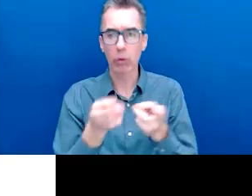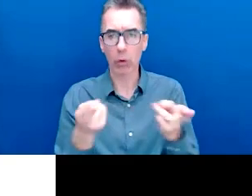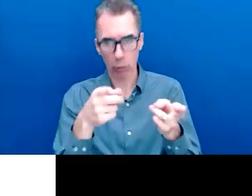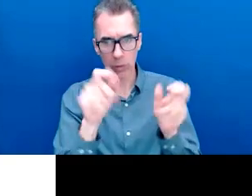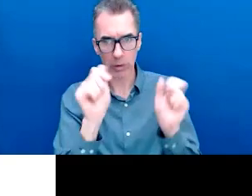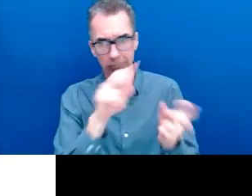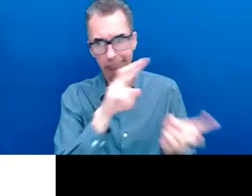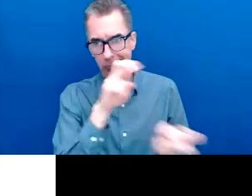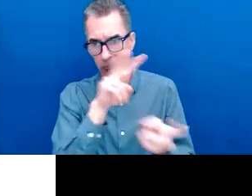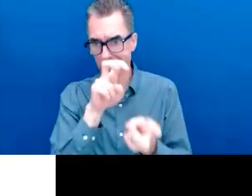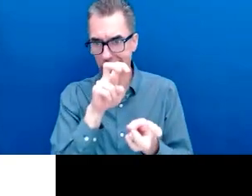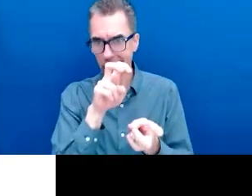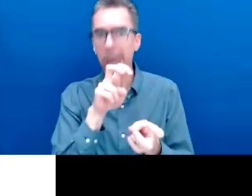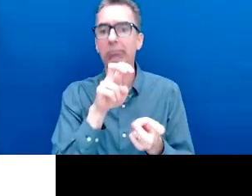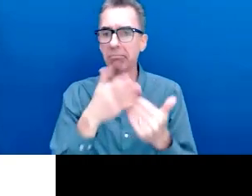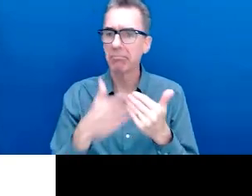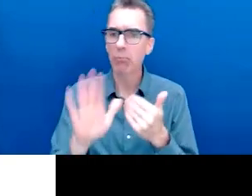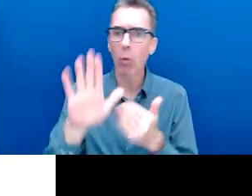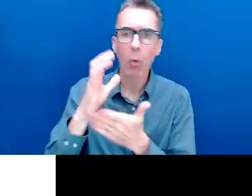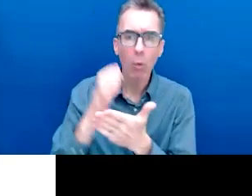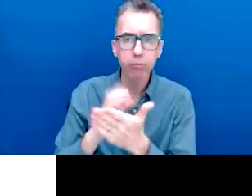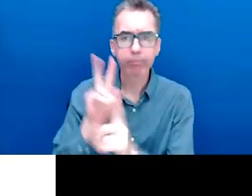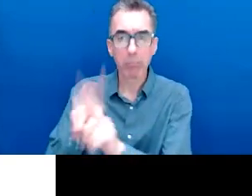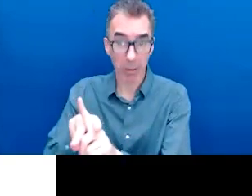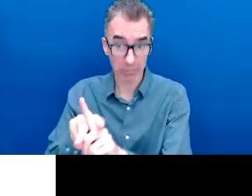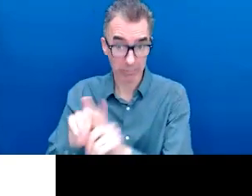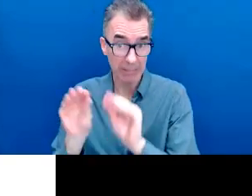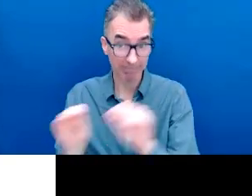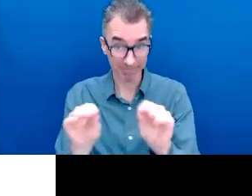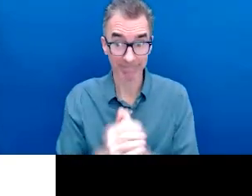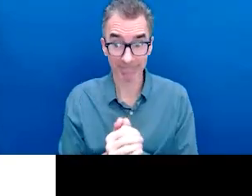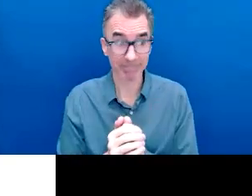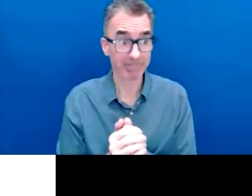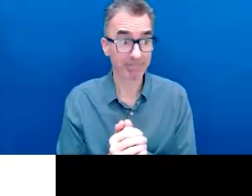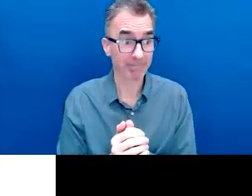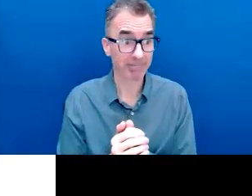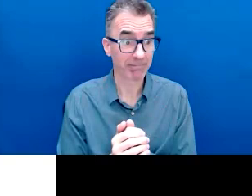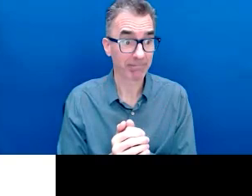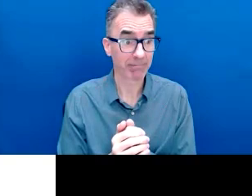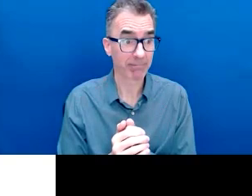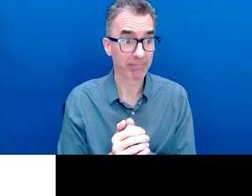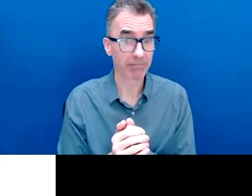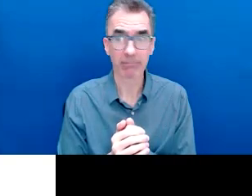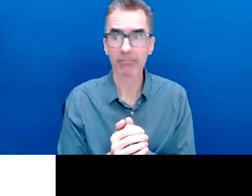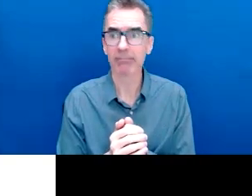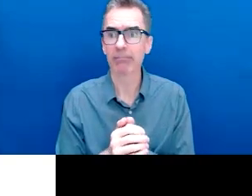that you can use for a course, a course, that you teach or courses that you teach. And then, of course, we'll have some time for questions at the end.